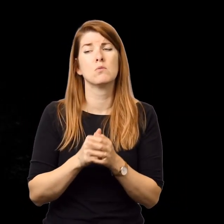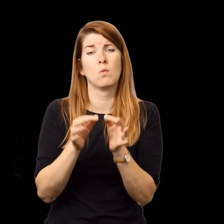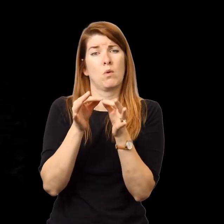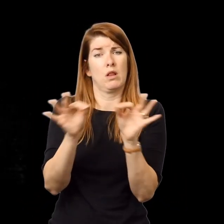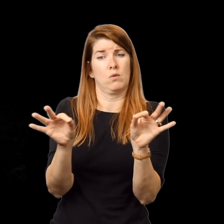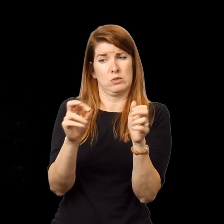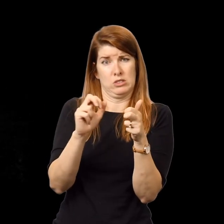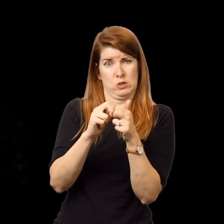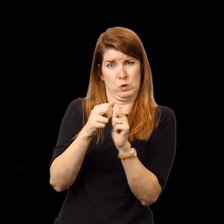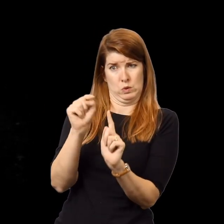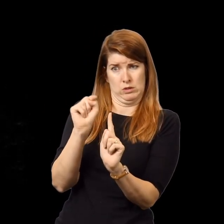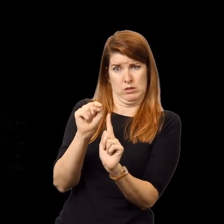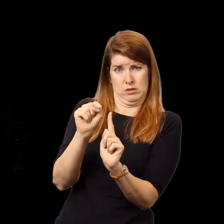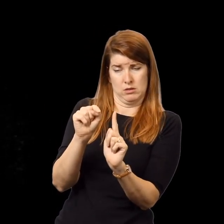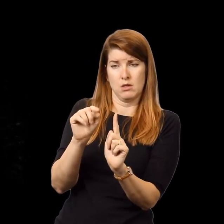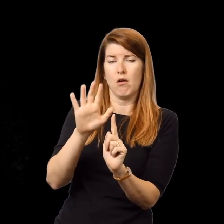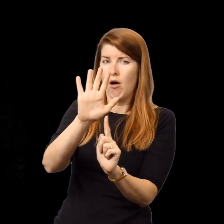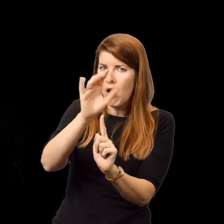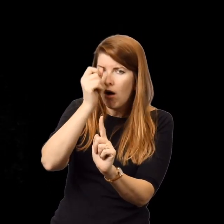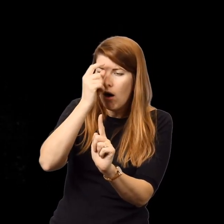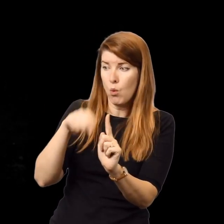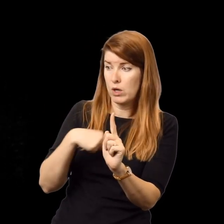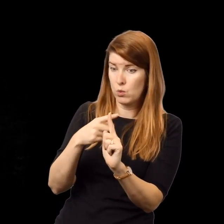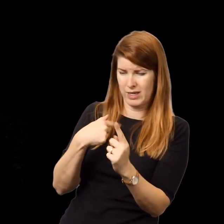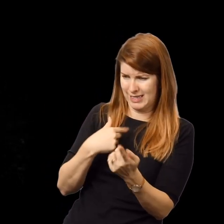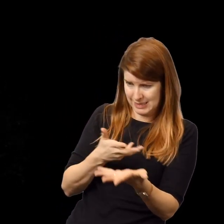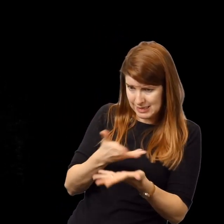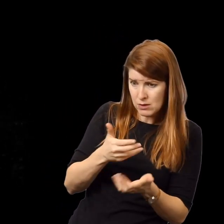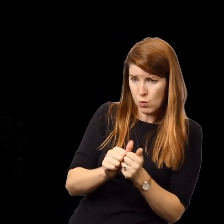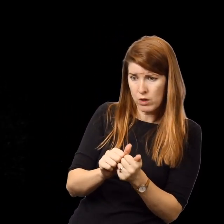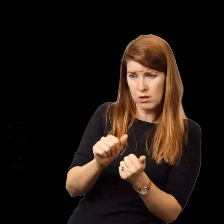So, language issues, when we come across deaf and hard of hearing children